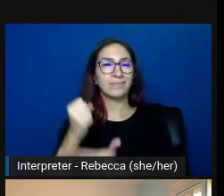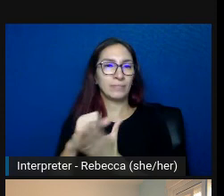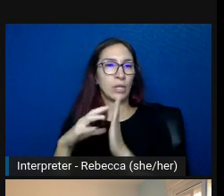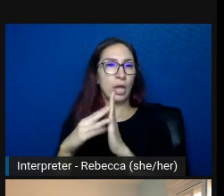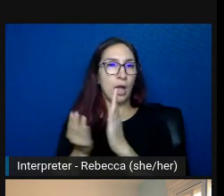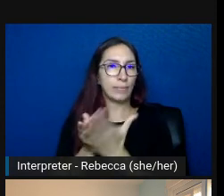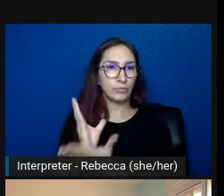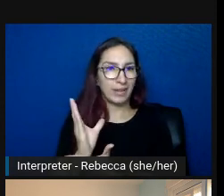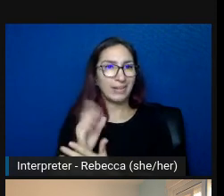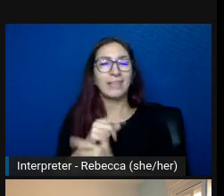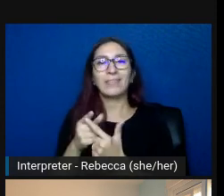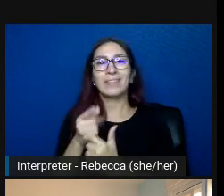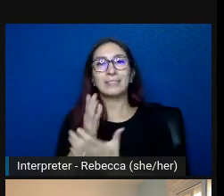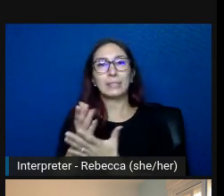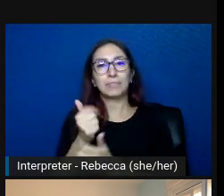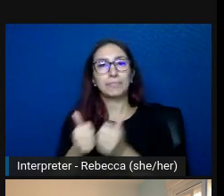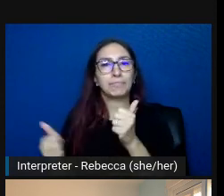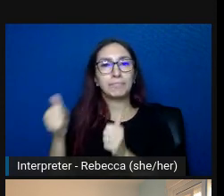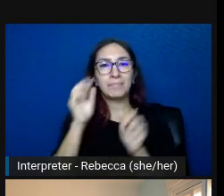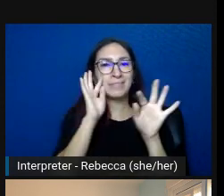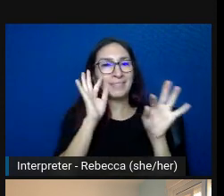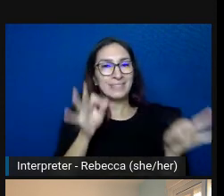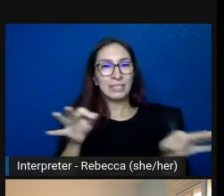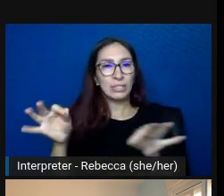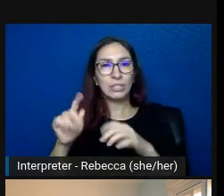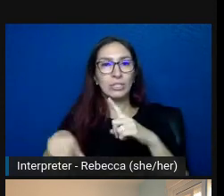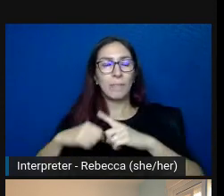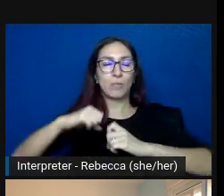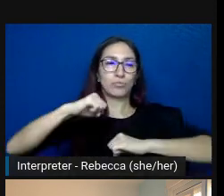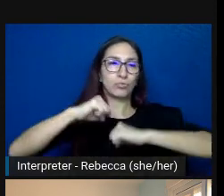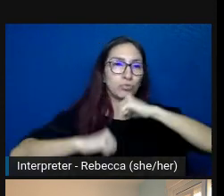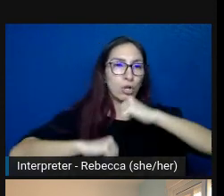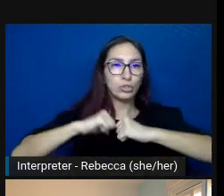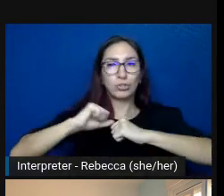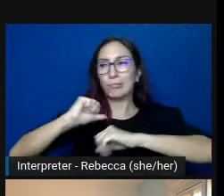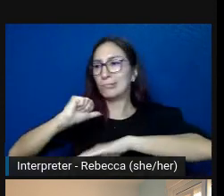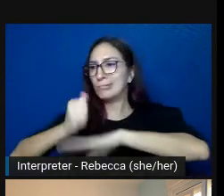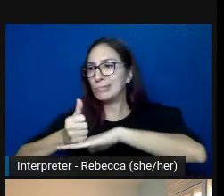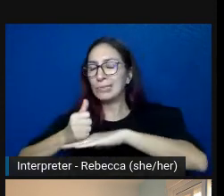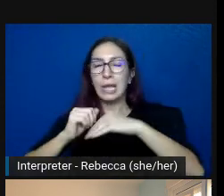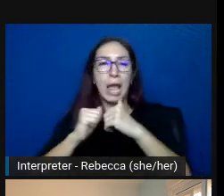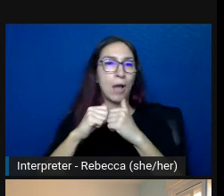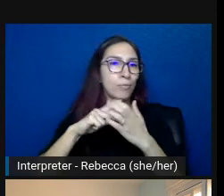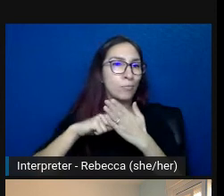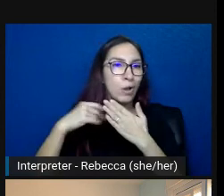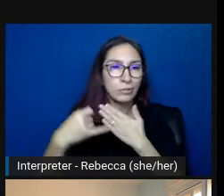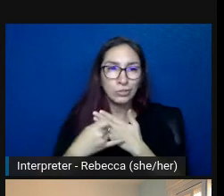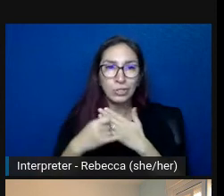about the structure, how the project should be doing.